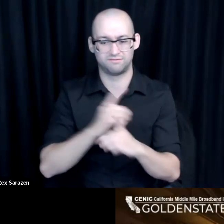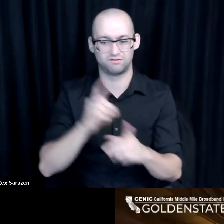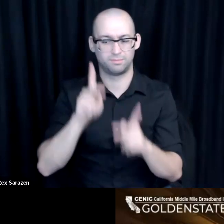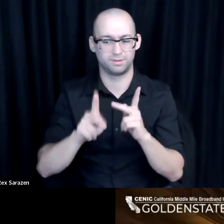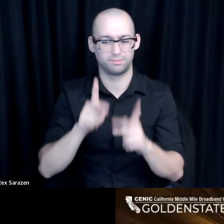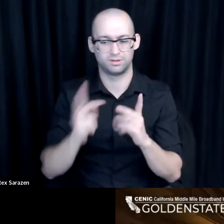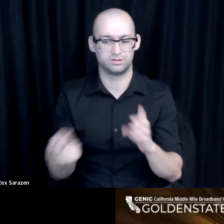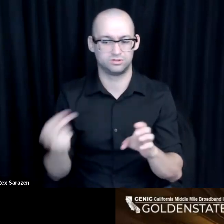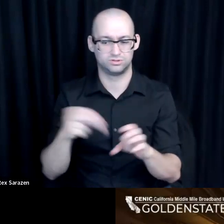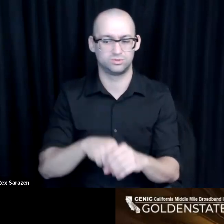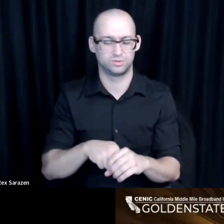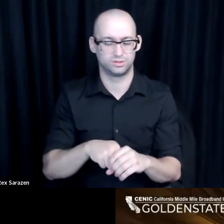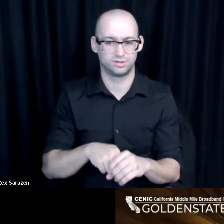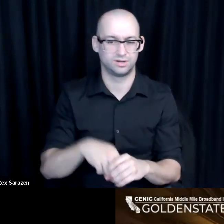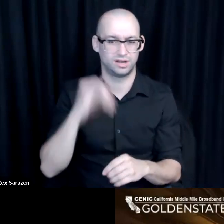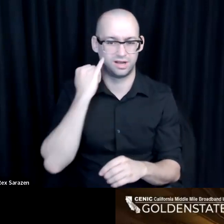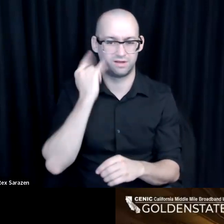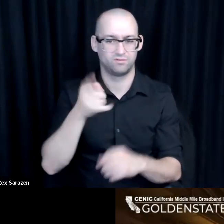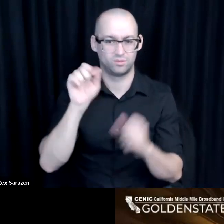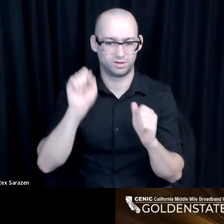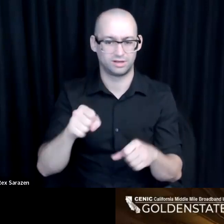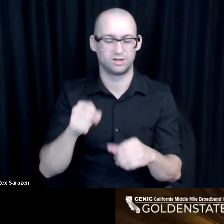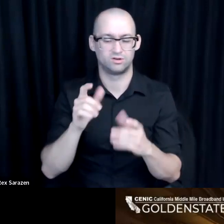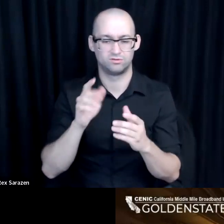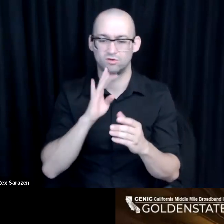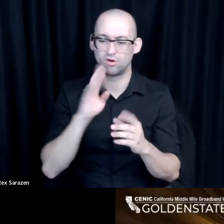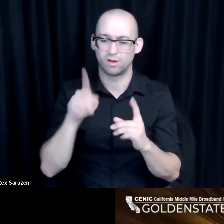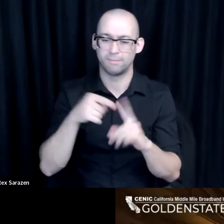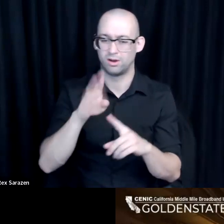points. If you can talk a little bit about how the boot camps have helped kind of expand